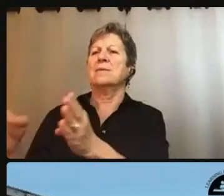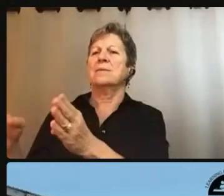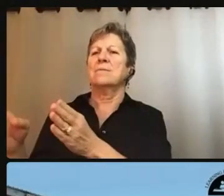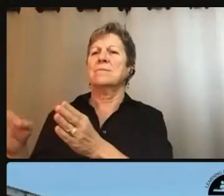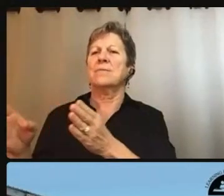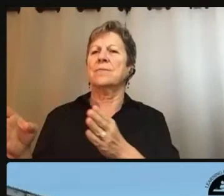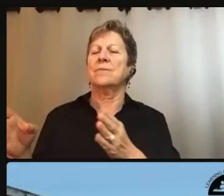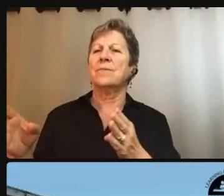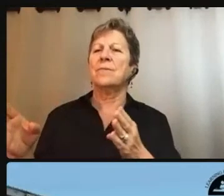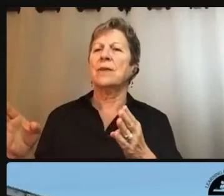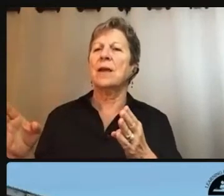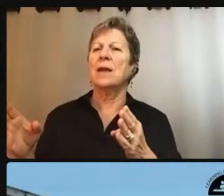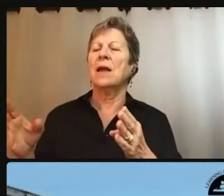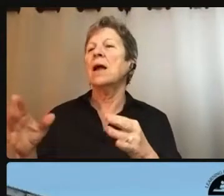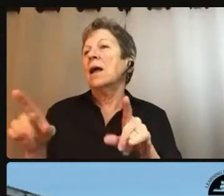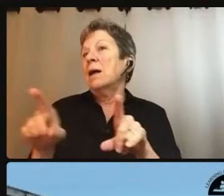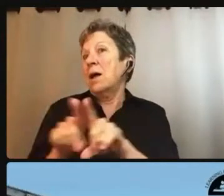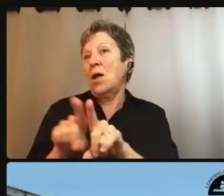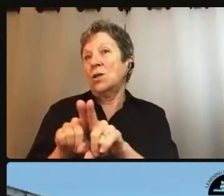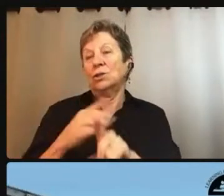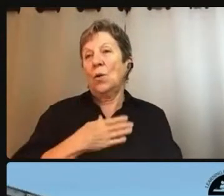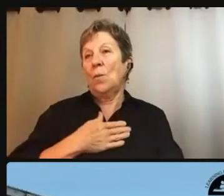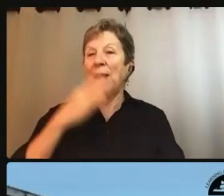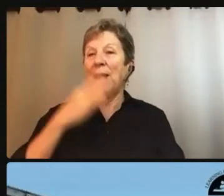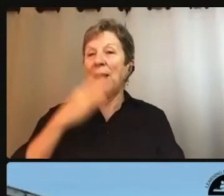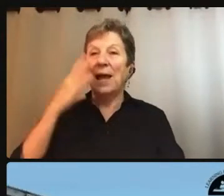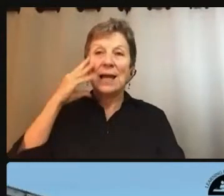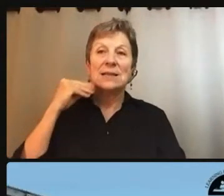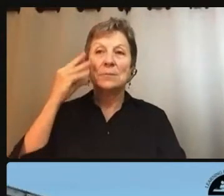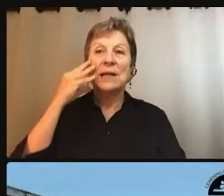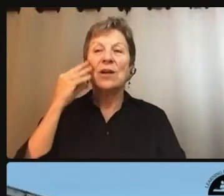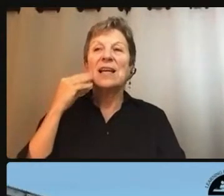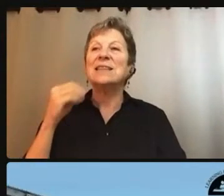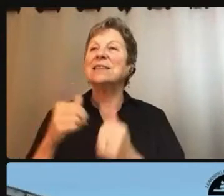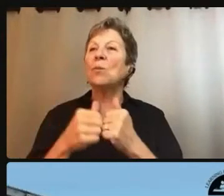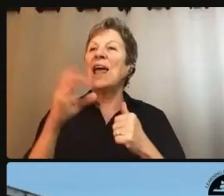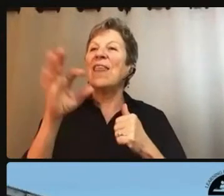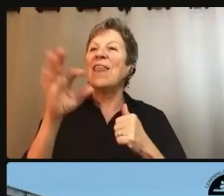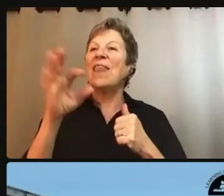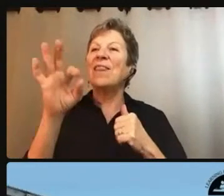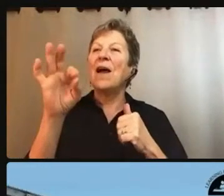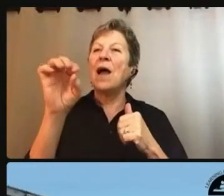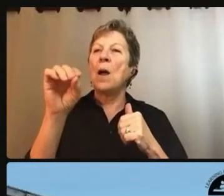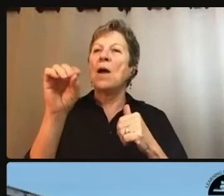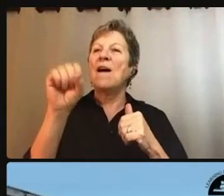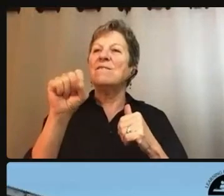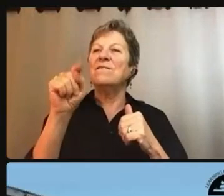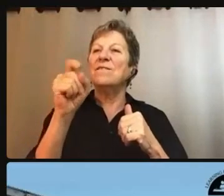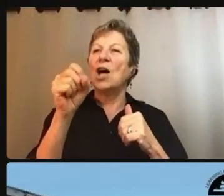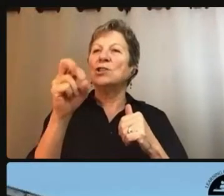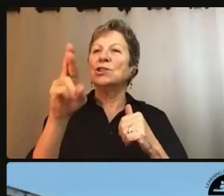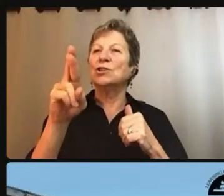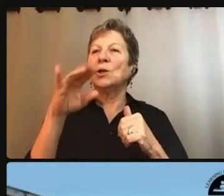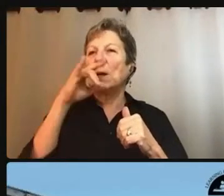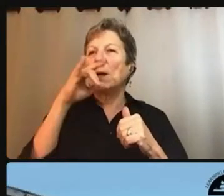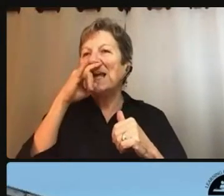AND THAT SHOWS UP IN A LOT